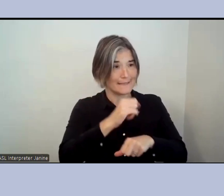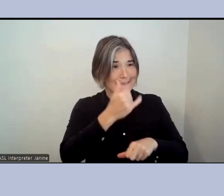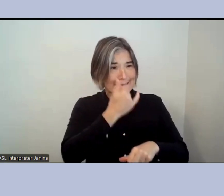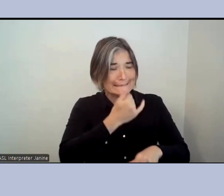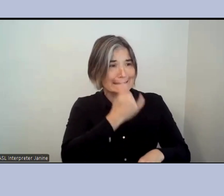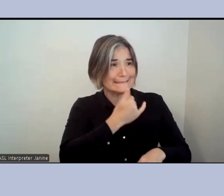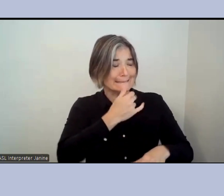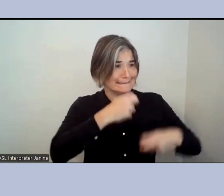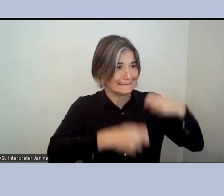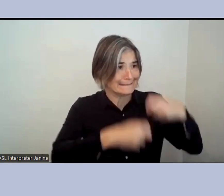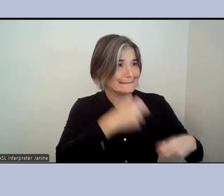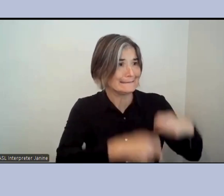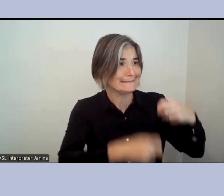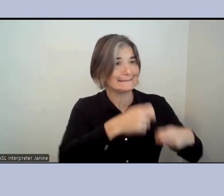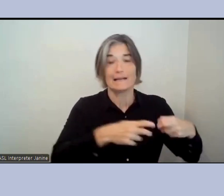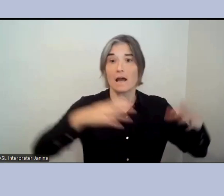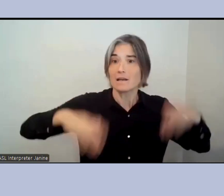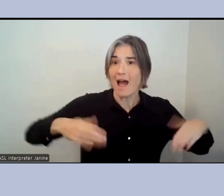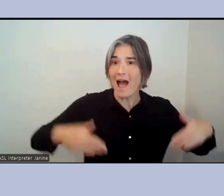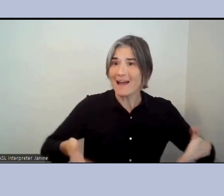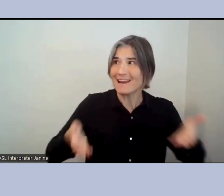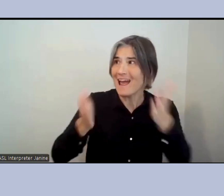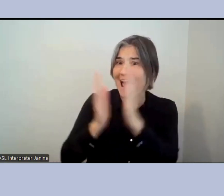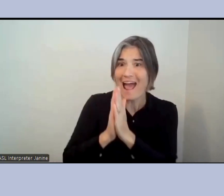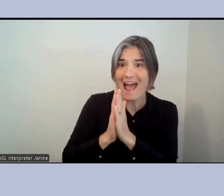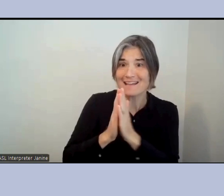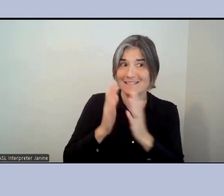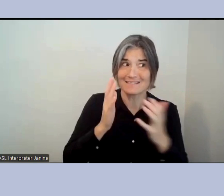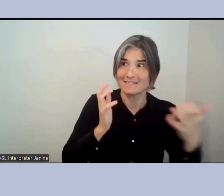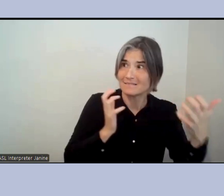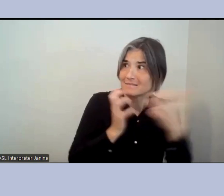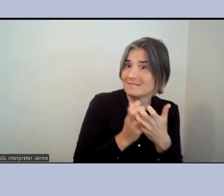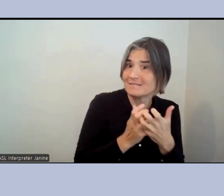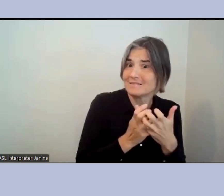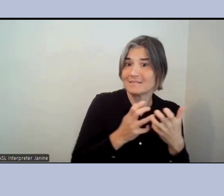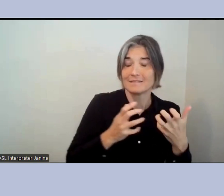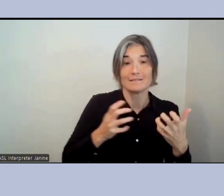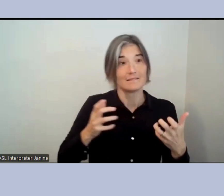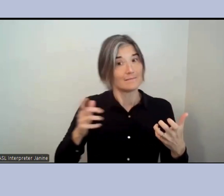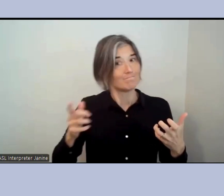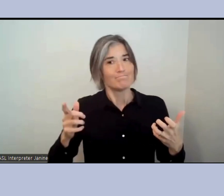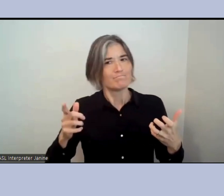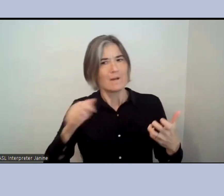your employer isn't obligated to forgive the performance issues after you disclose your disability